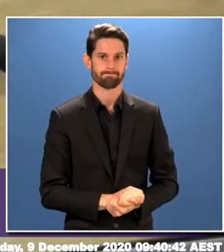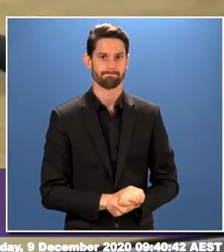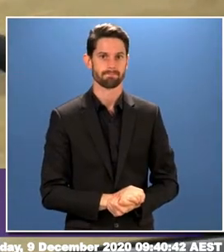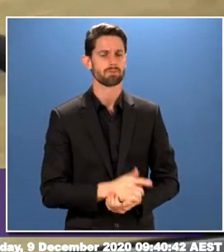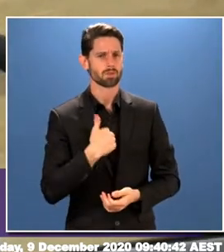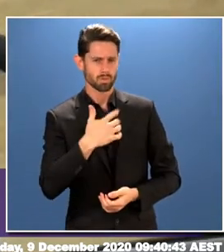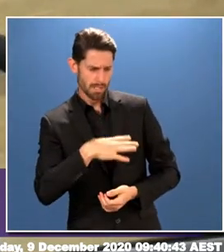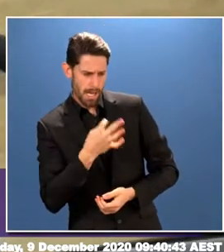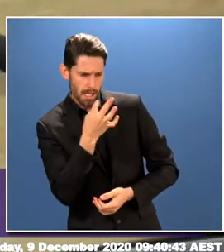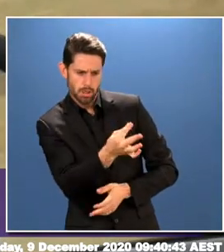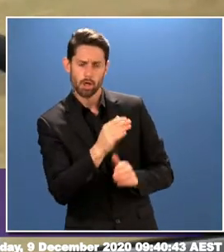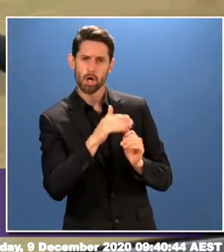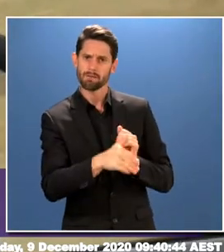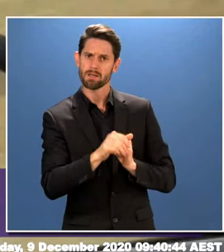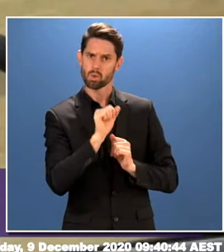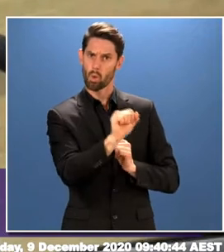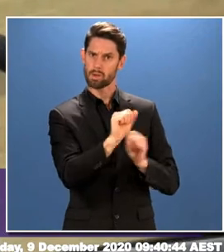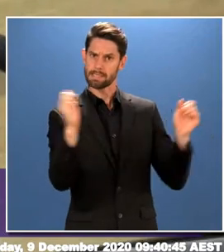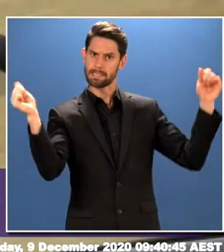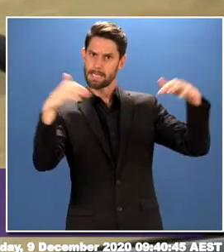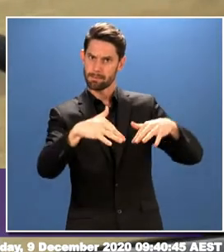the key themes that arose out of the Summit.